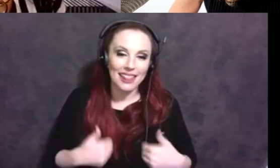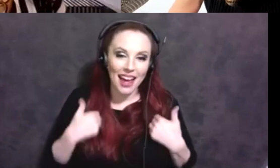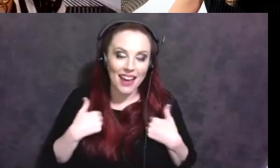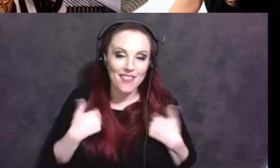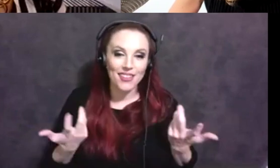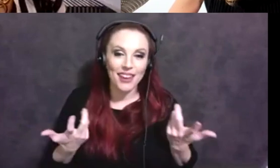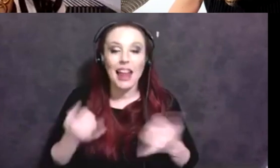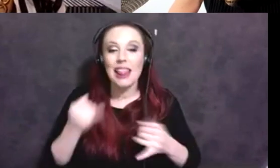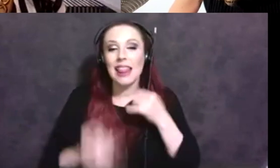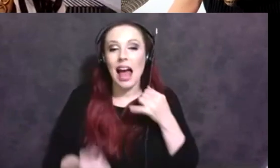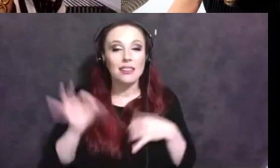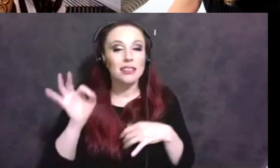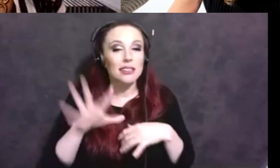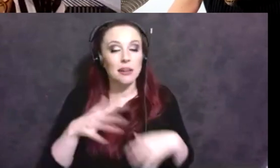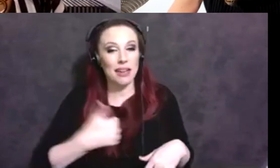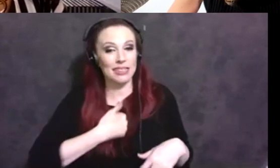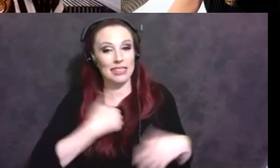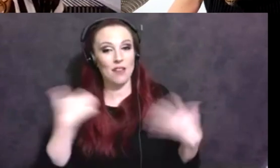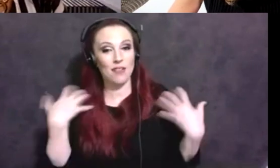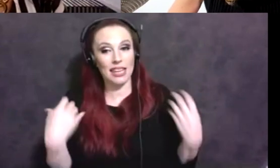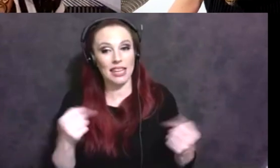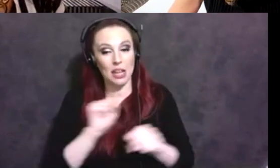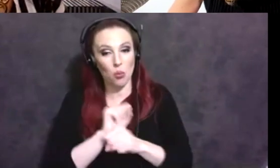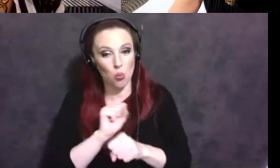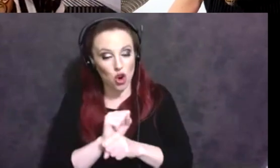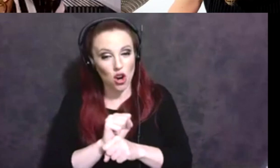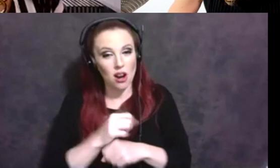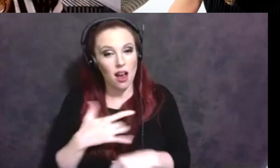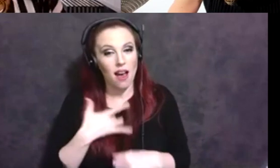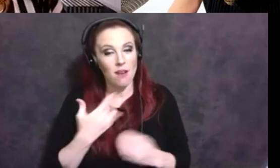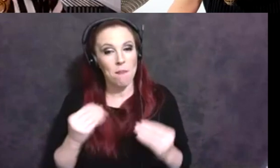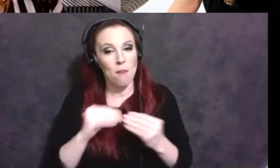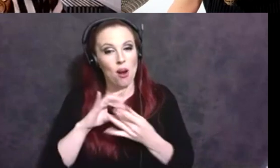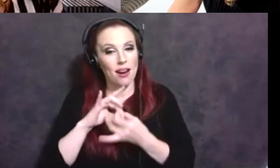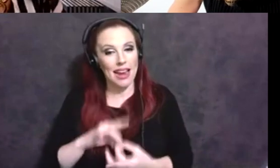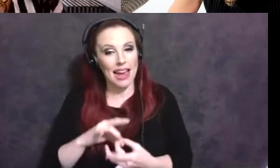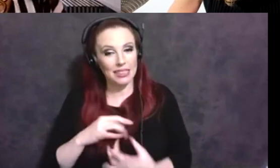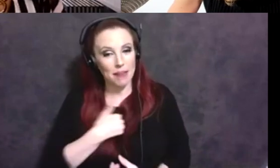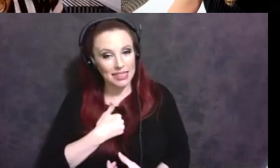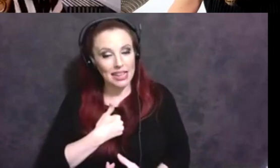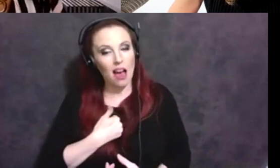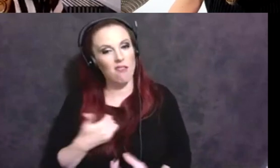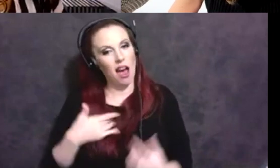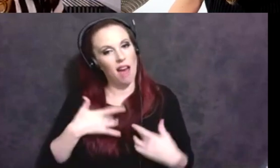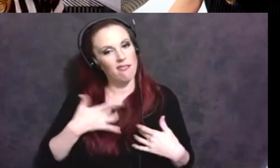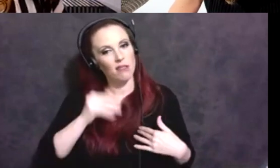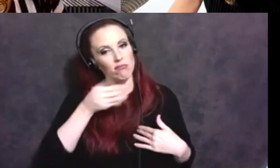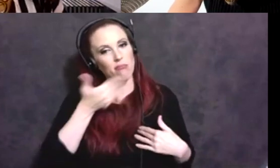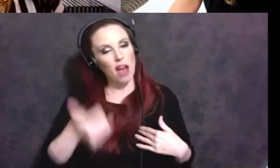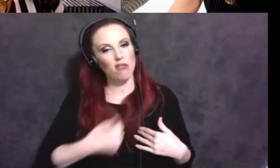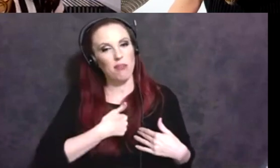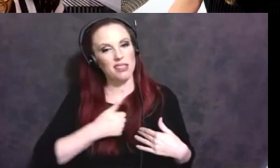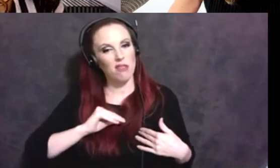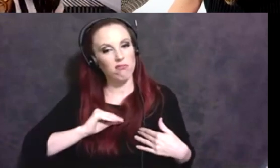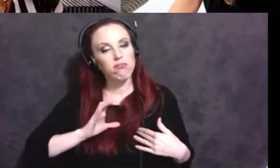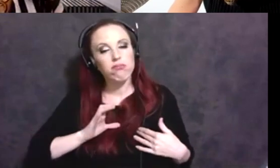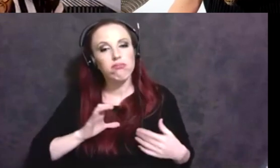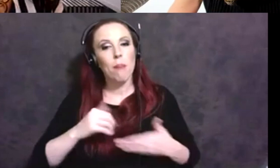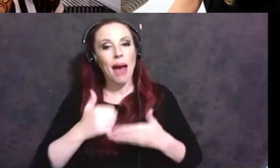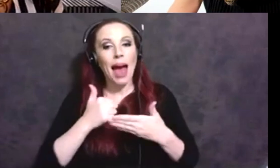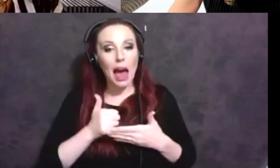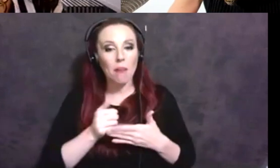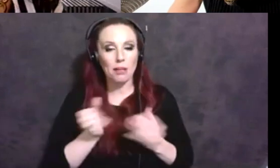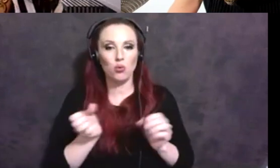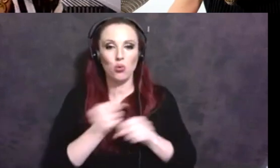takes a village to be embodied. The last thing I will say here is in doing my own self-healing